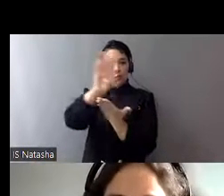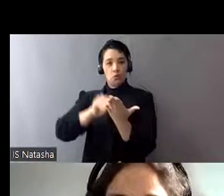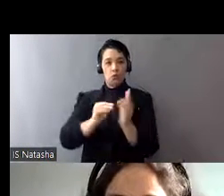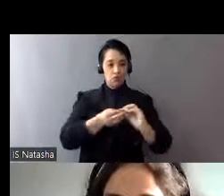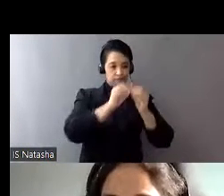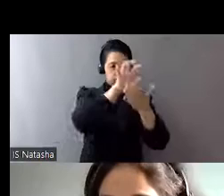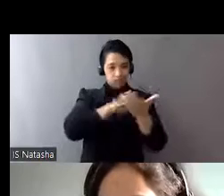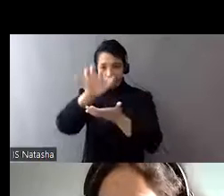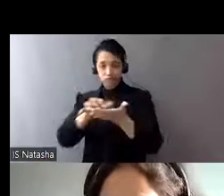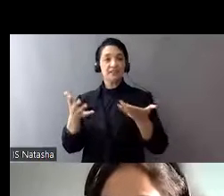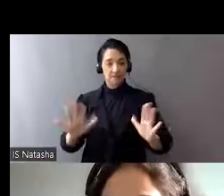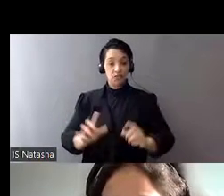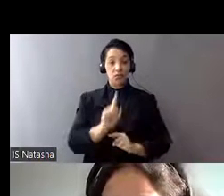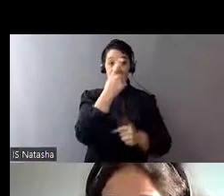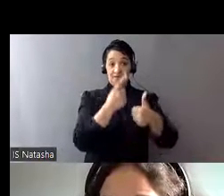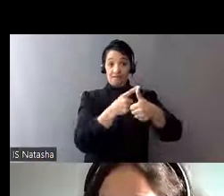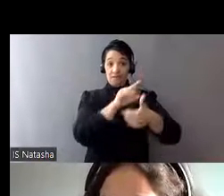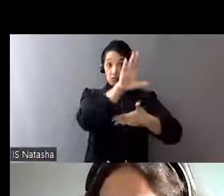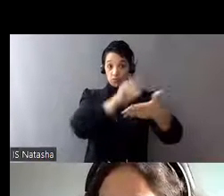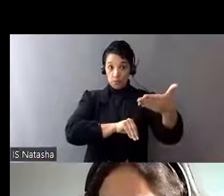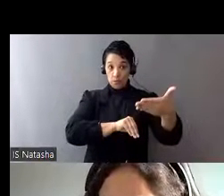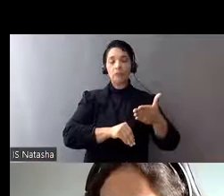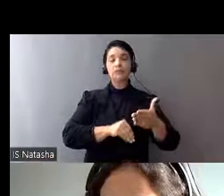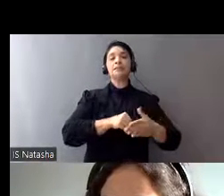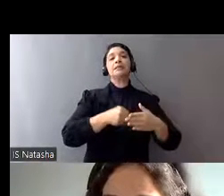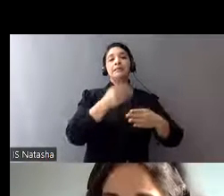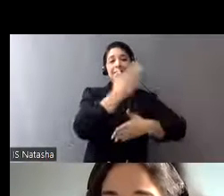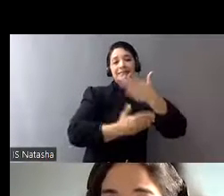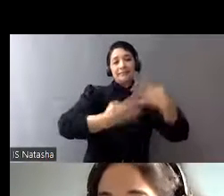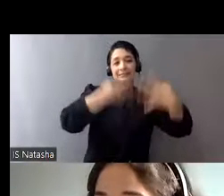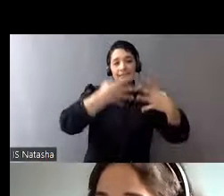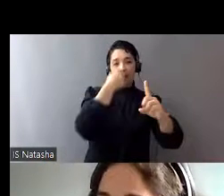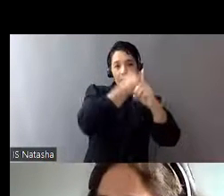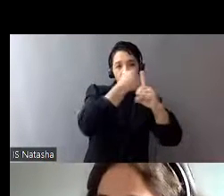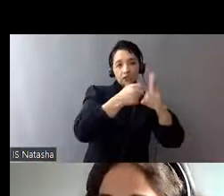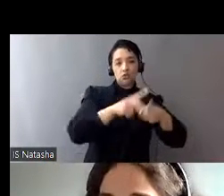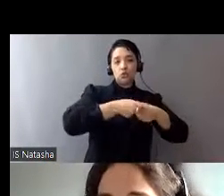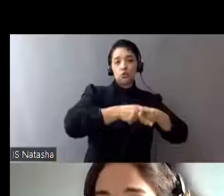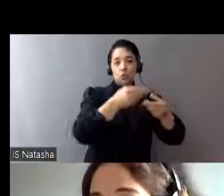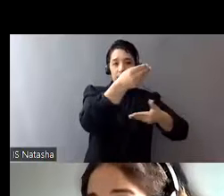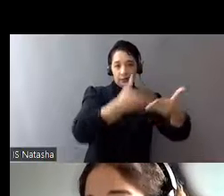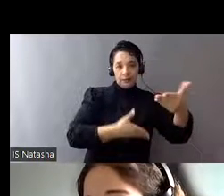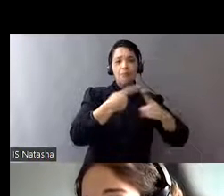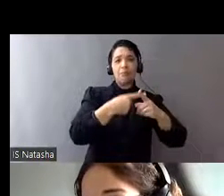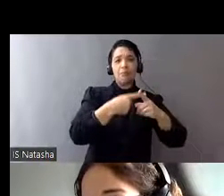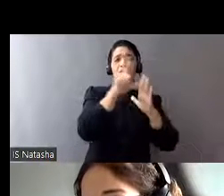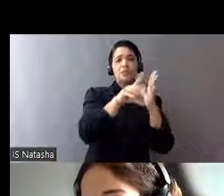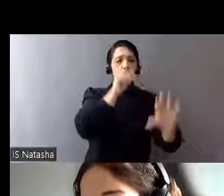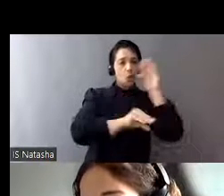One is on the disability advocacy toolkit, what lessons were learned and another is a